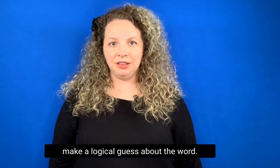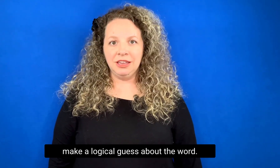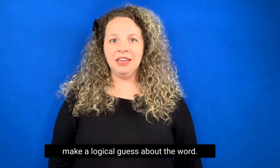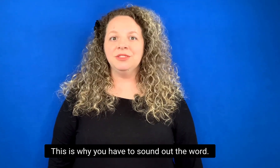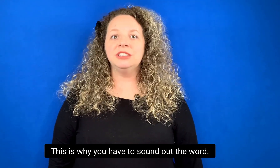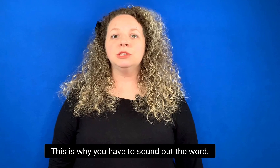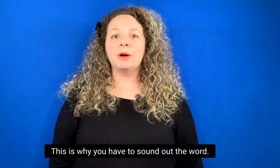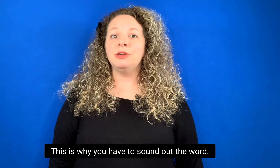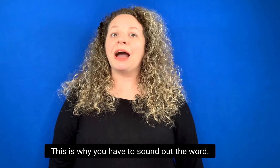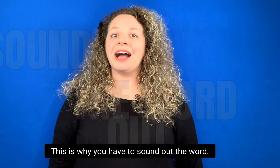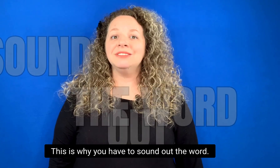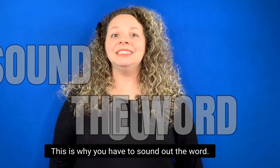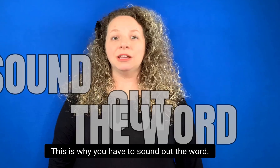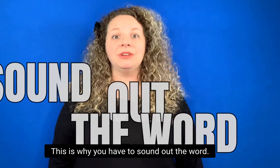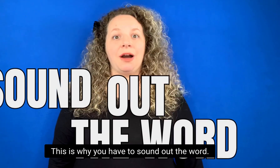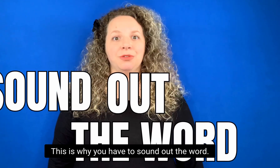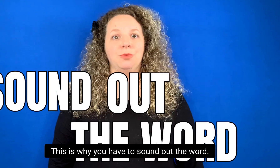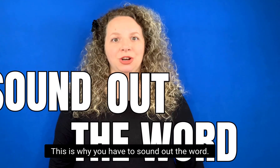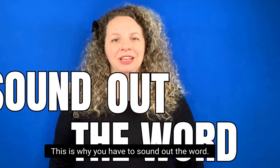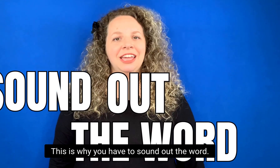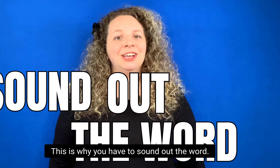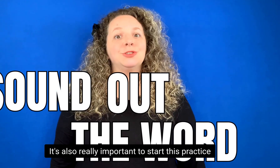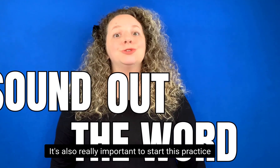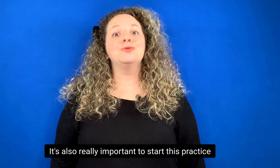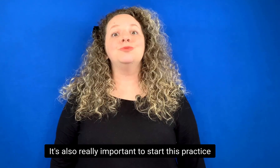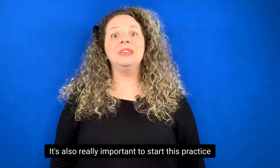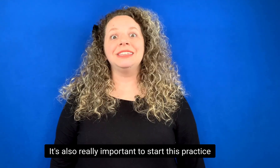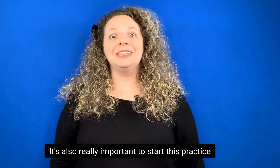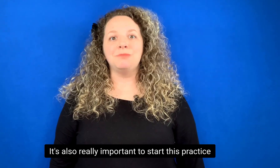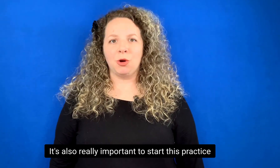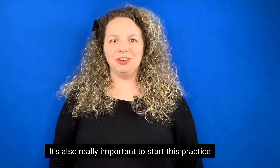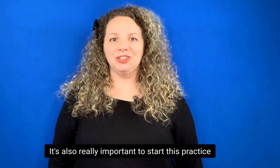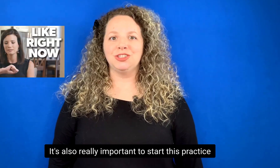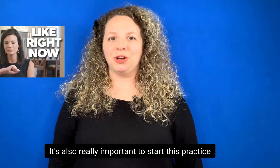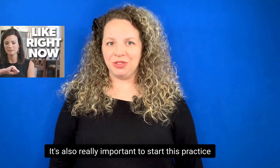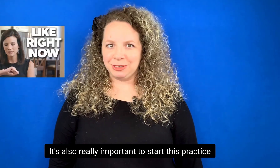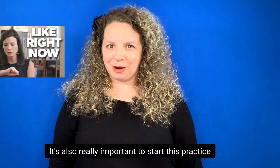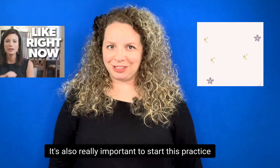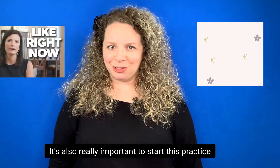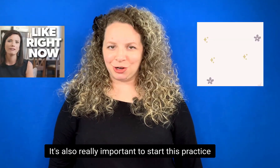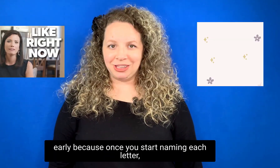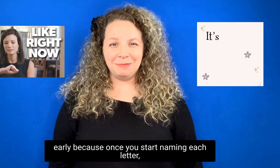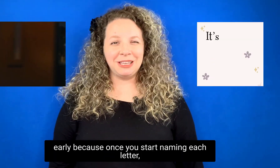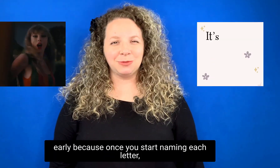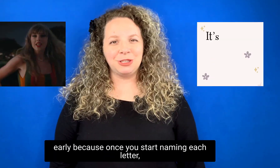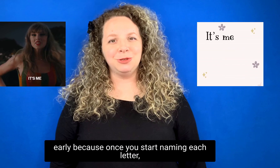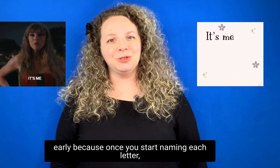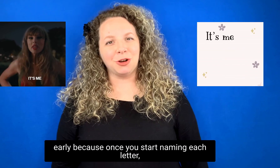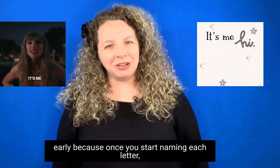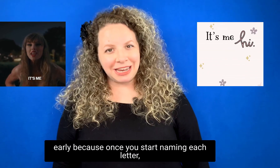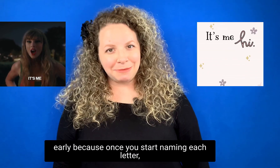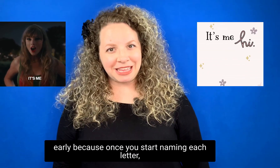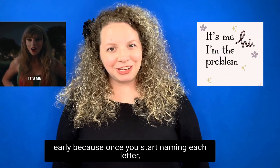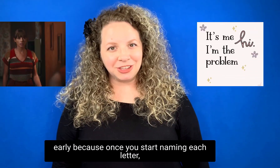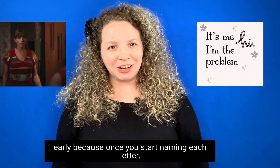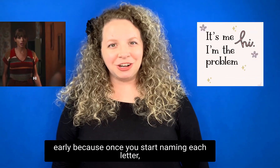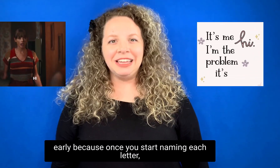This is why you have to sound out the word. It’s also really important to start this practice early, because once you start naming each letter,